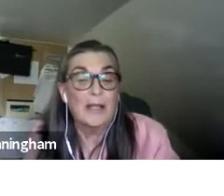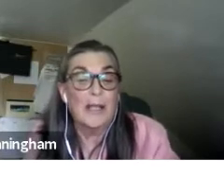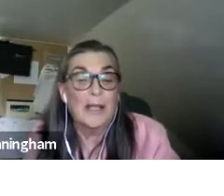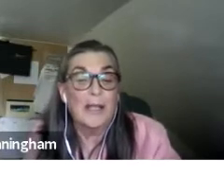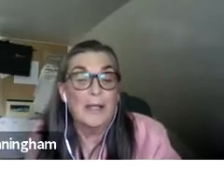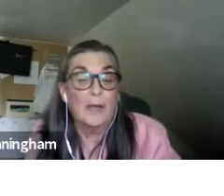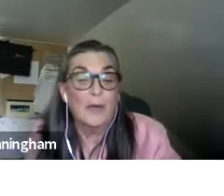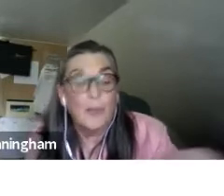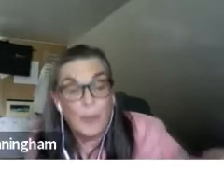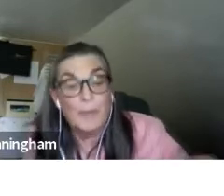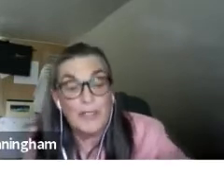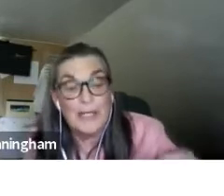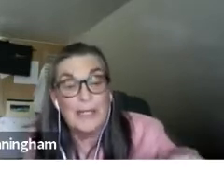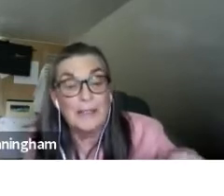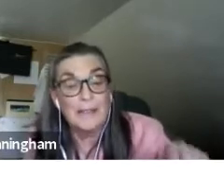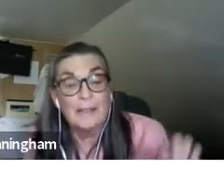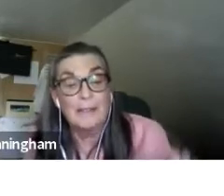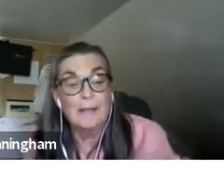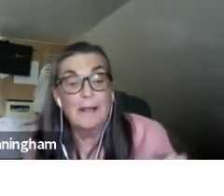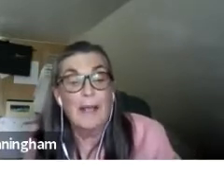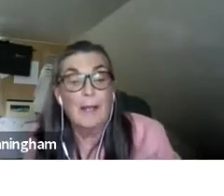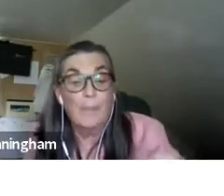could represent a ball